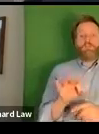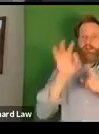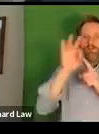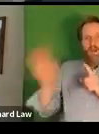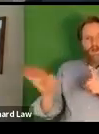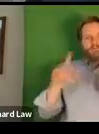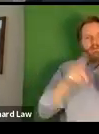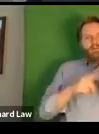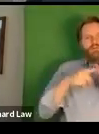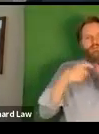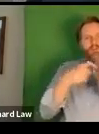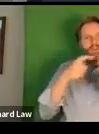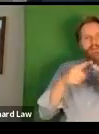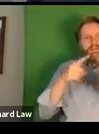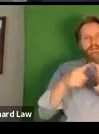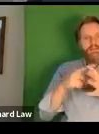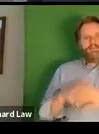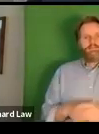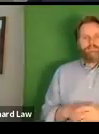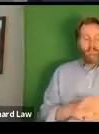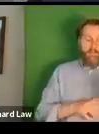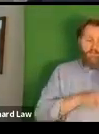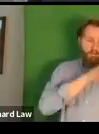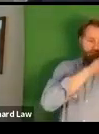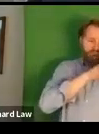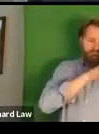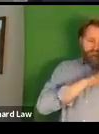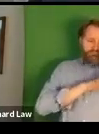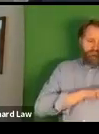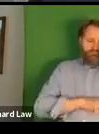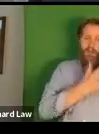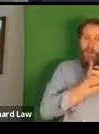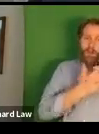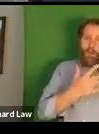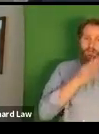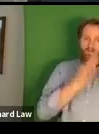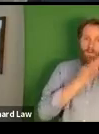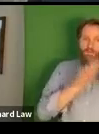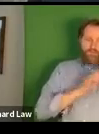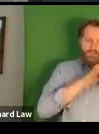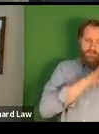questions but there are still an awful lot that have come in so Jackie this is